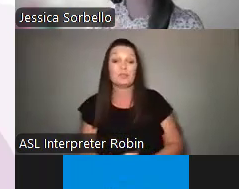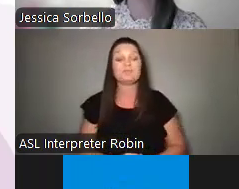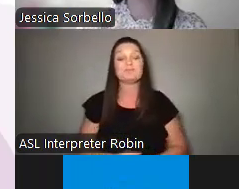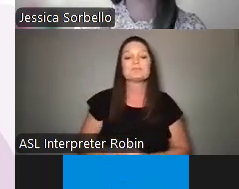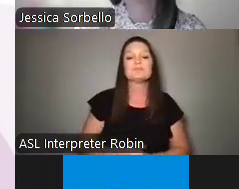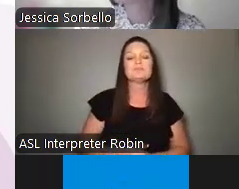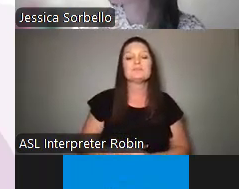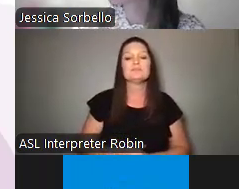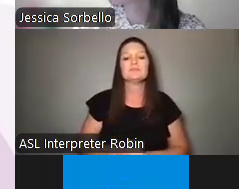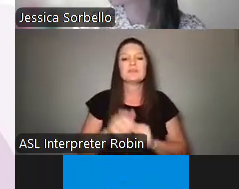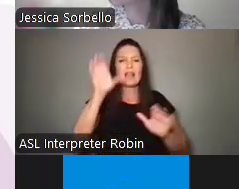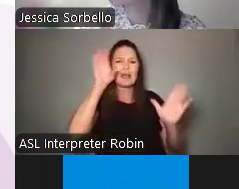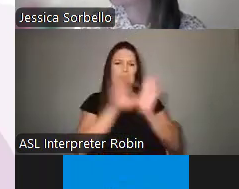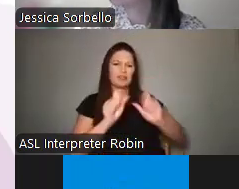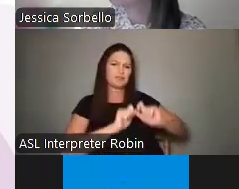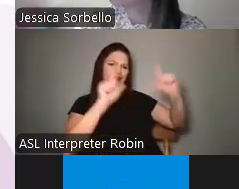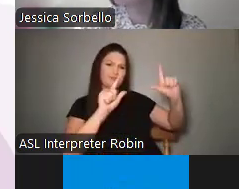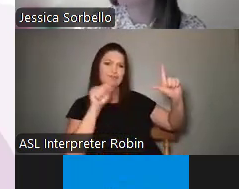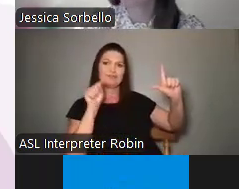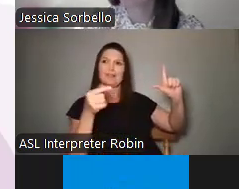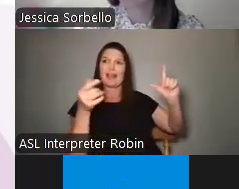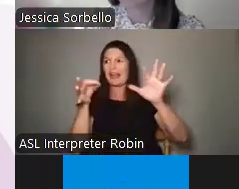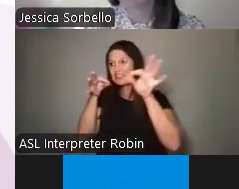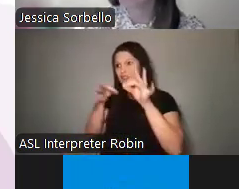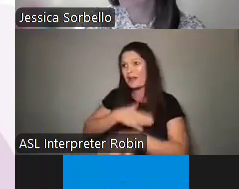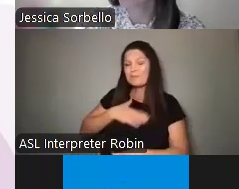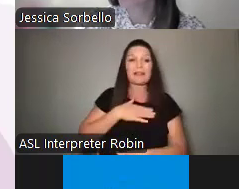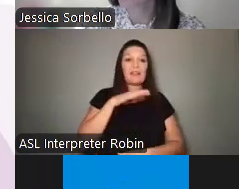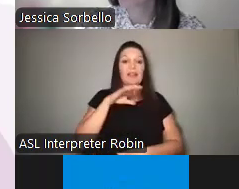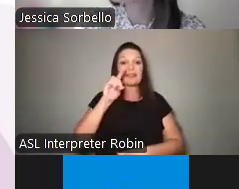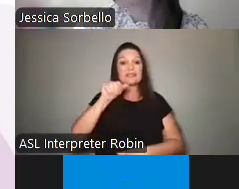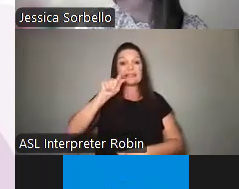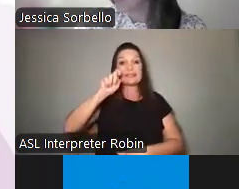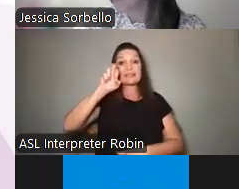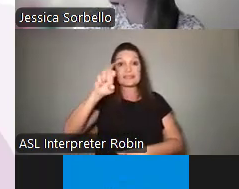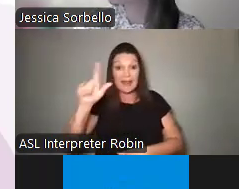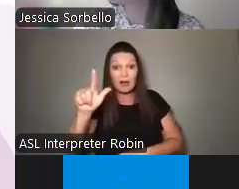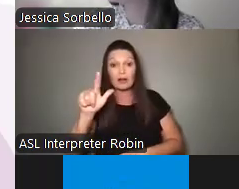. »JESSICA SORBELLO: It is the